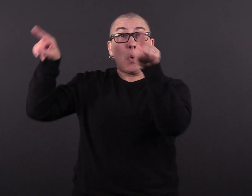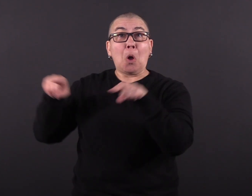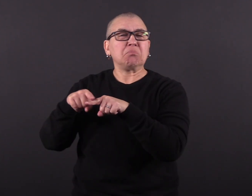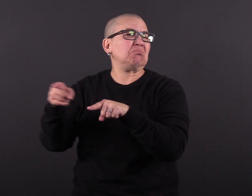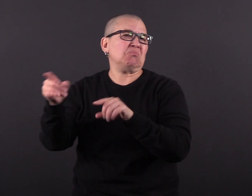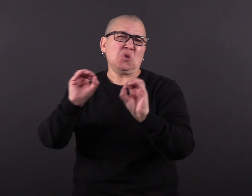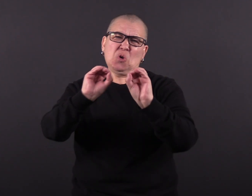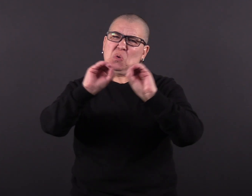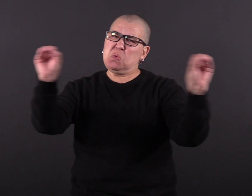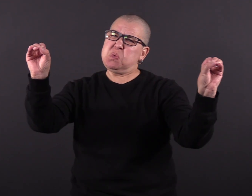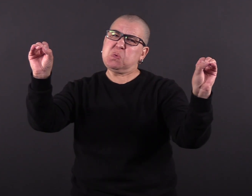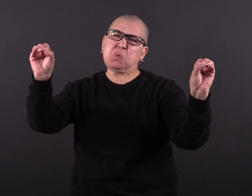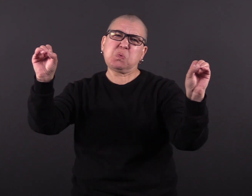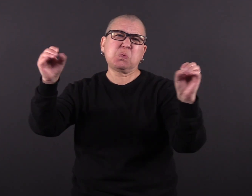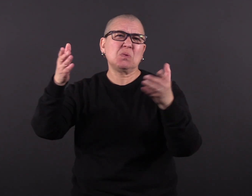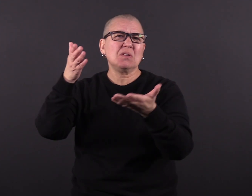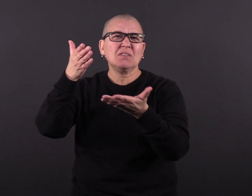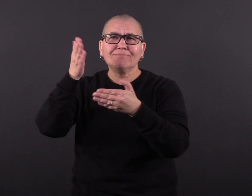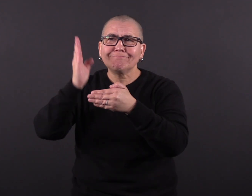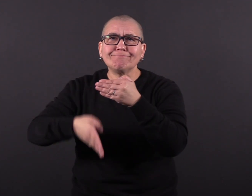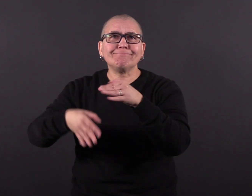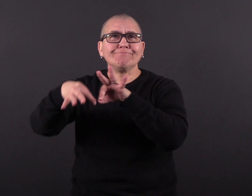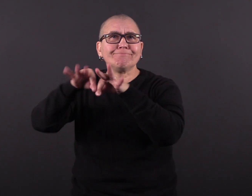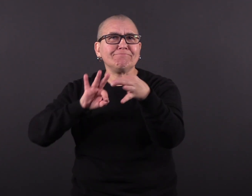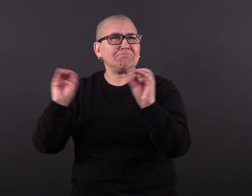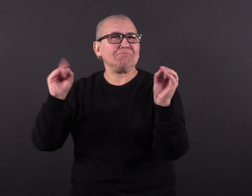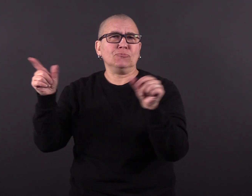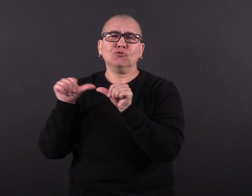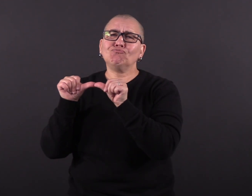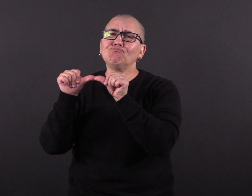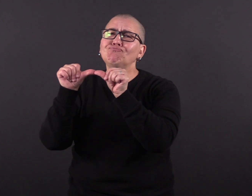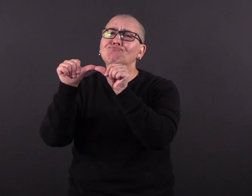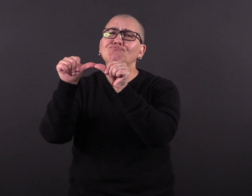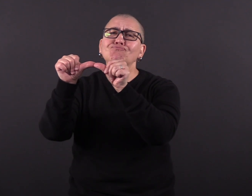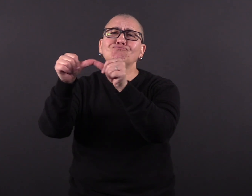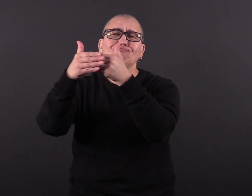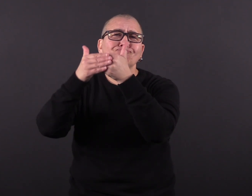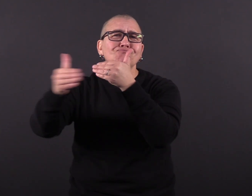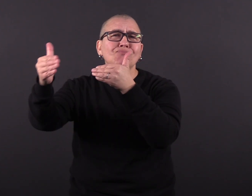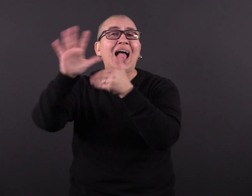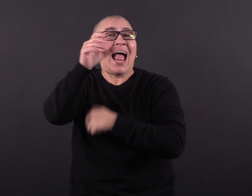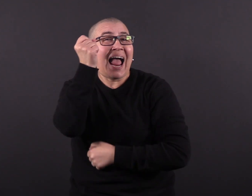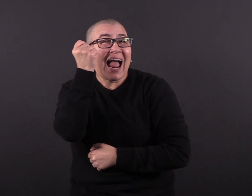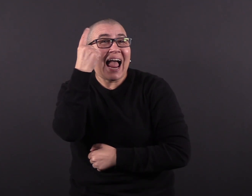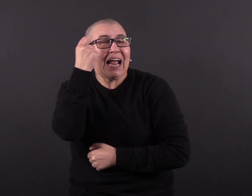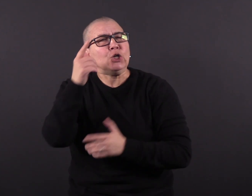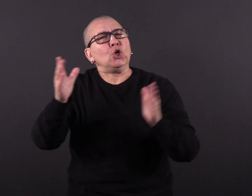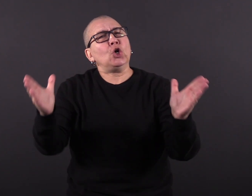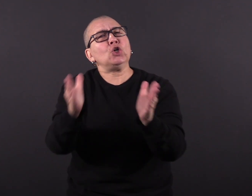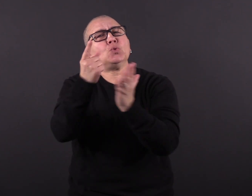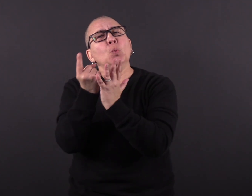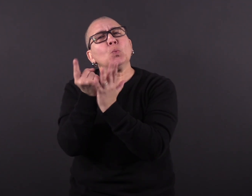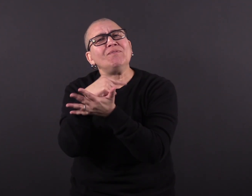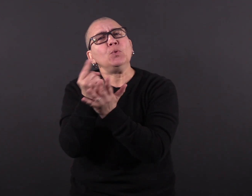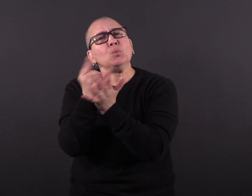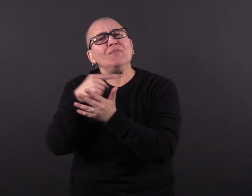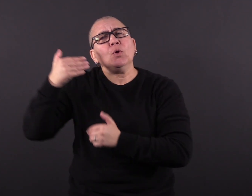This form does not expire, but should be reviewed whenever the patient: